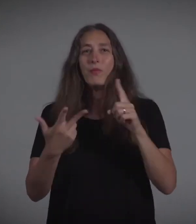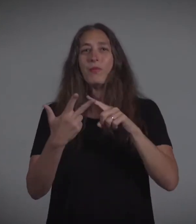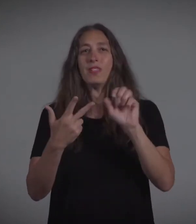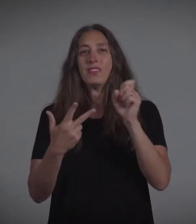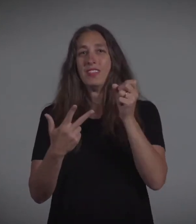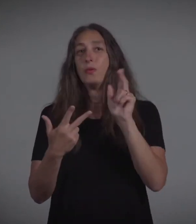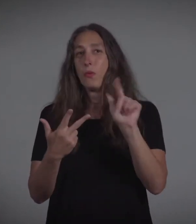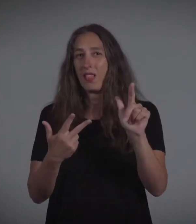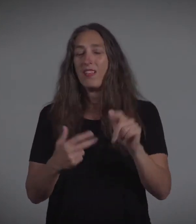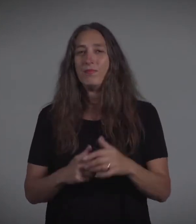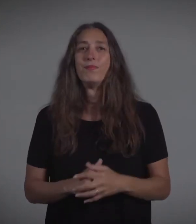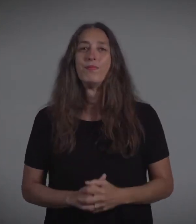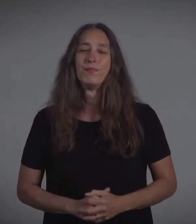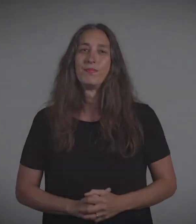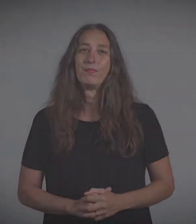emotional, and sexual.